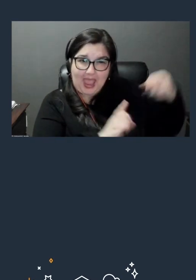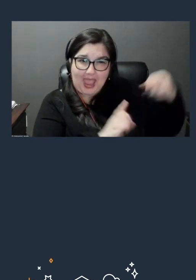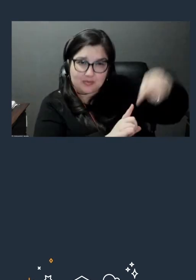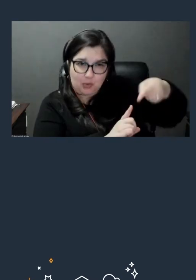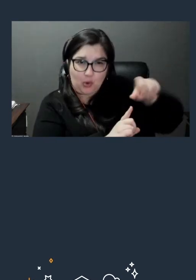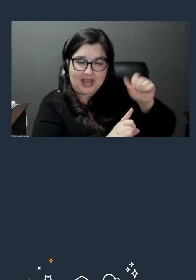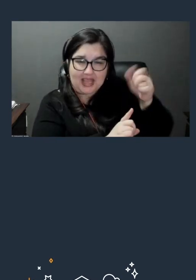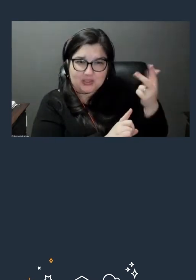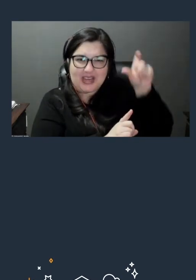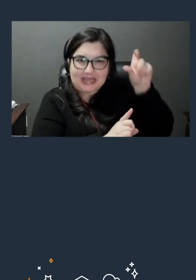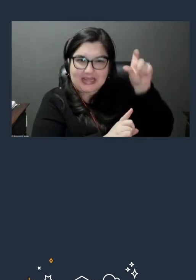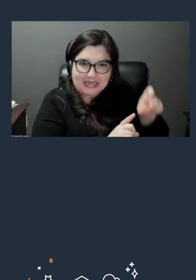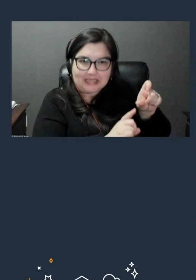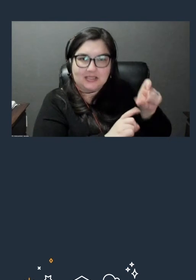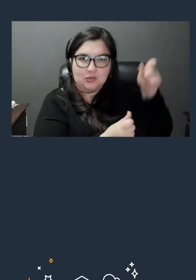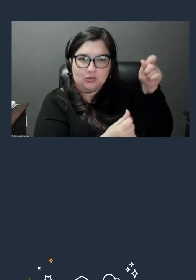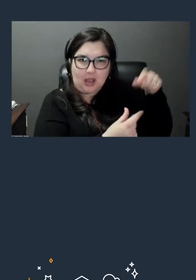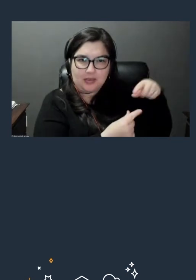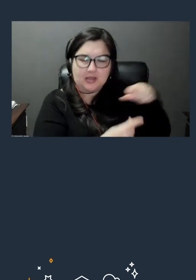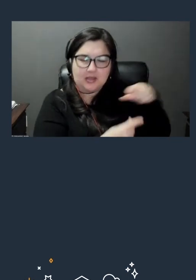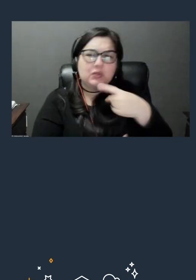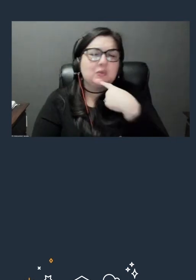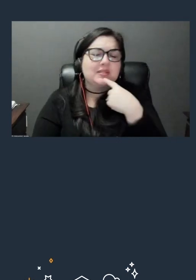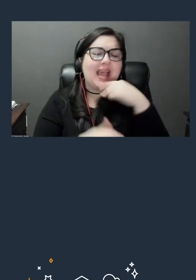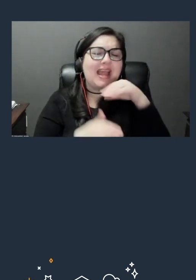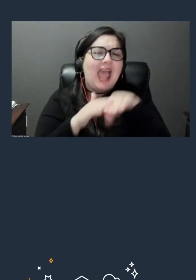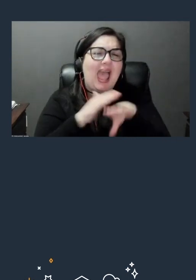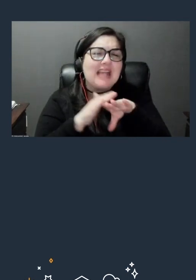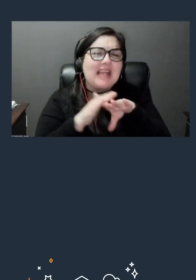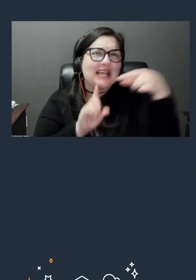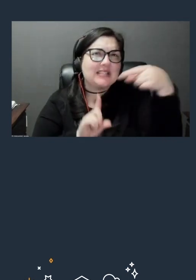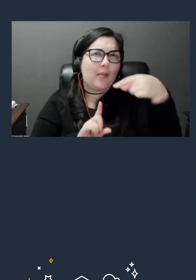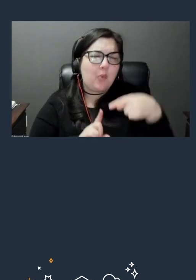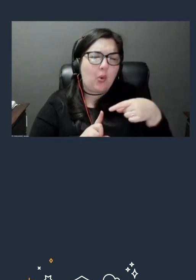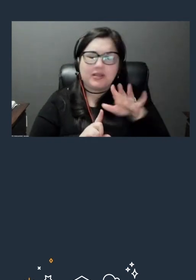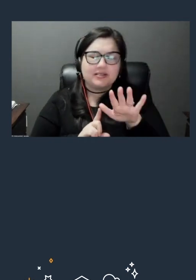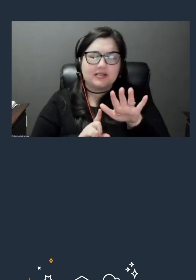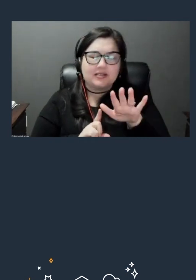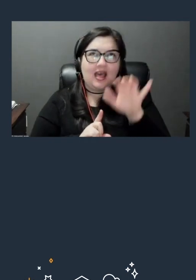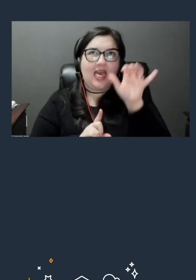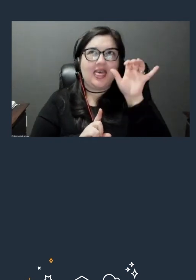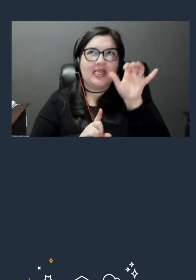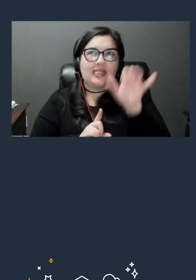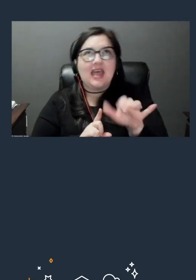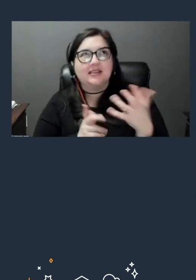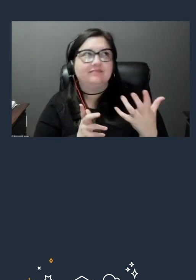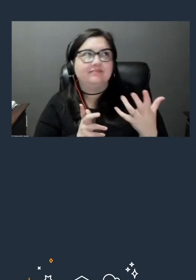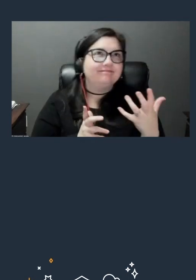Now you mentioned the word, access points. Now access points is, at this point, I'm gonna say, it's not a new feature of S3.